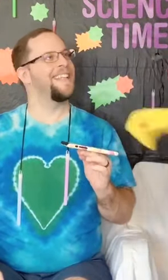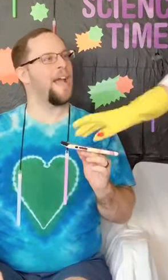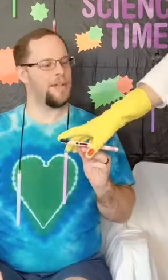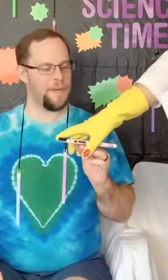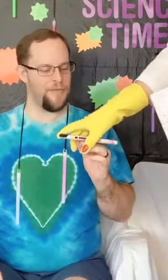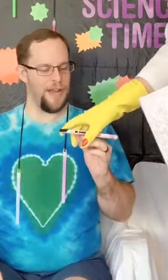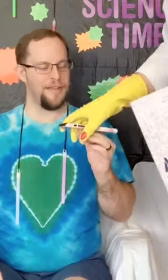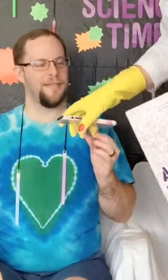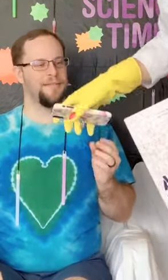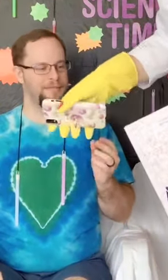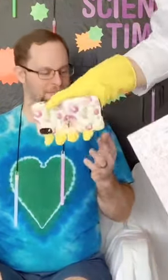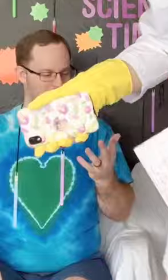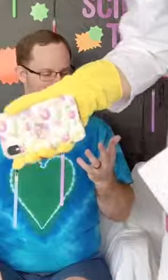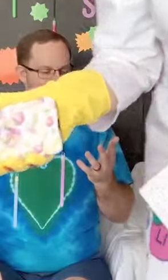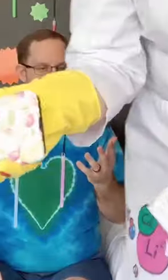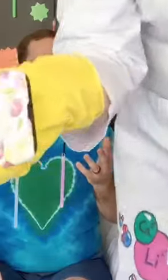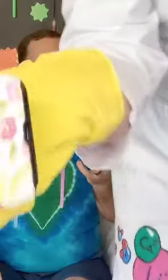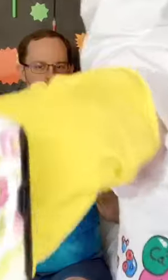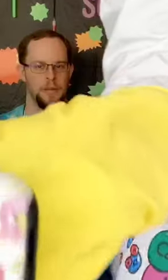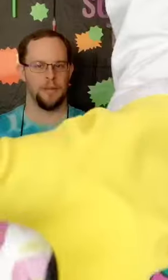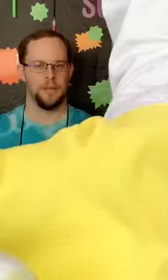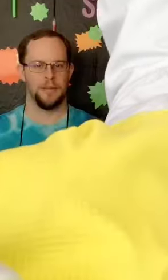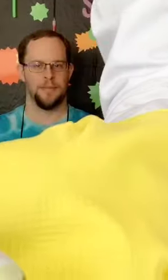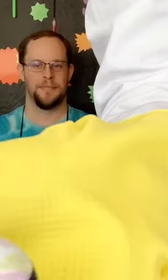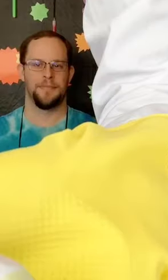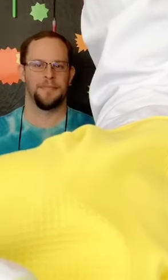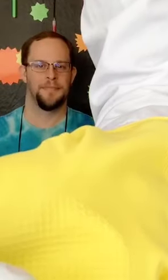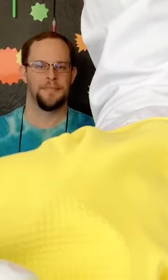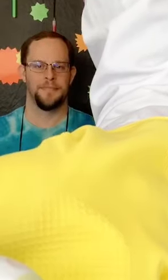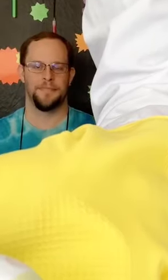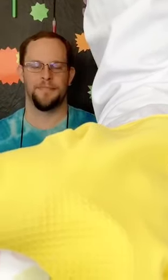That was pretty fun. CALI: I'm gonna...this is the music, I don't know if you could hear